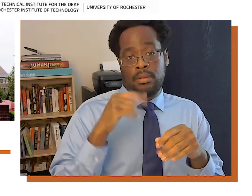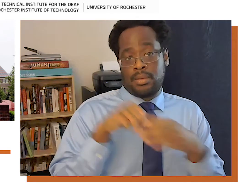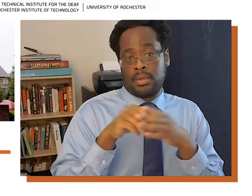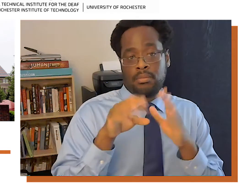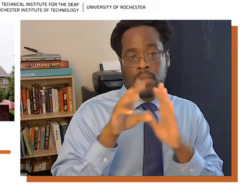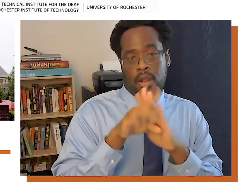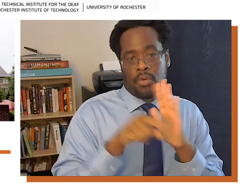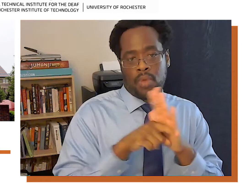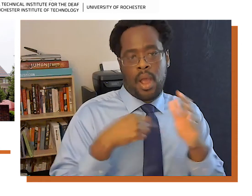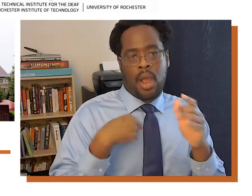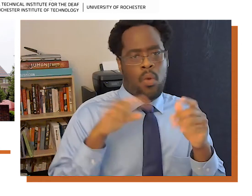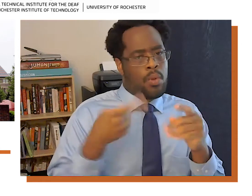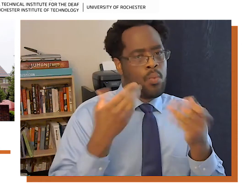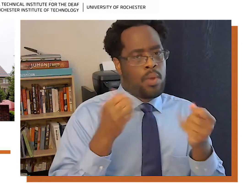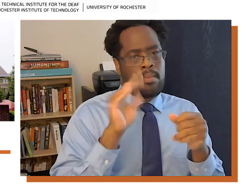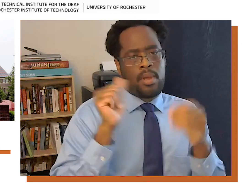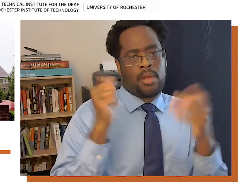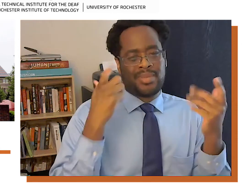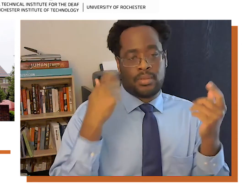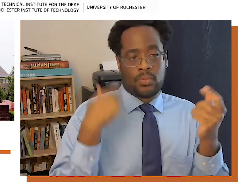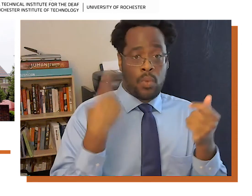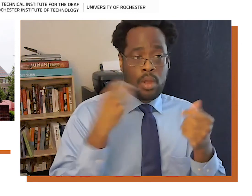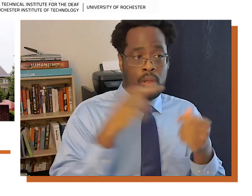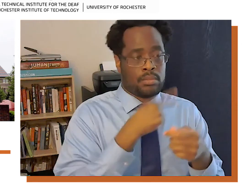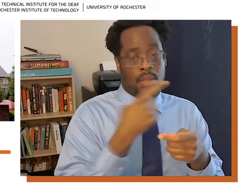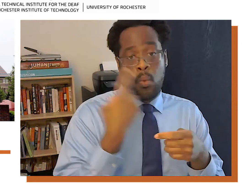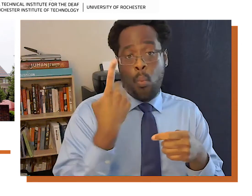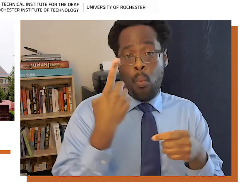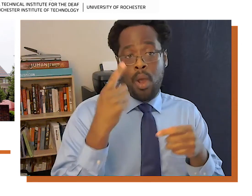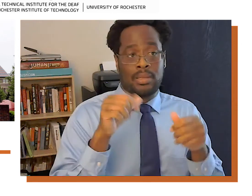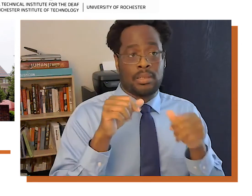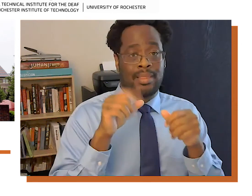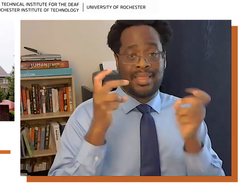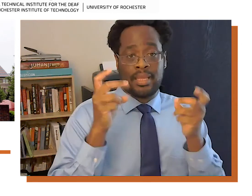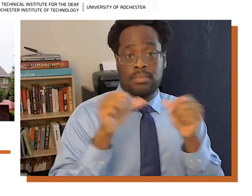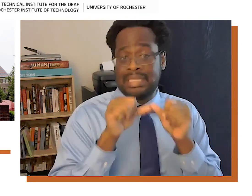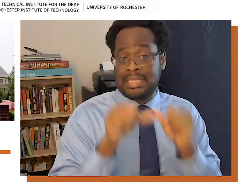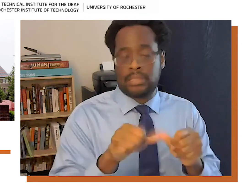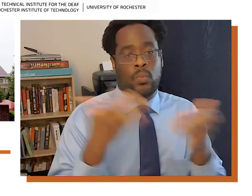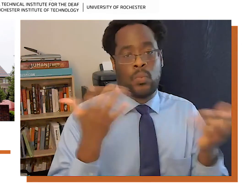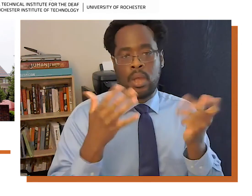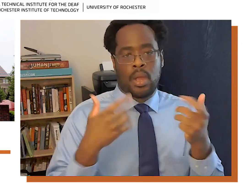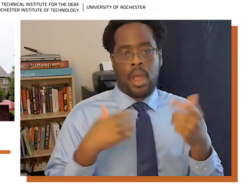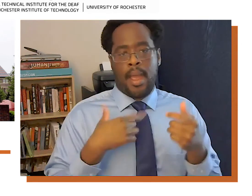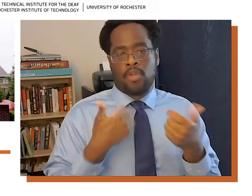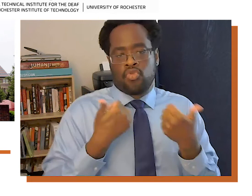When I started at Gallaudet, now, I had wanted a master's degree, and the theme here continues